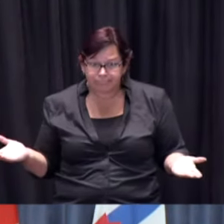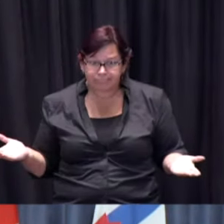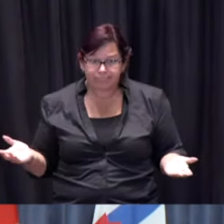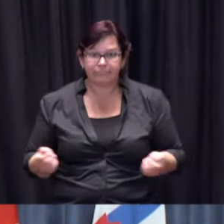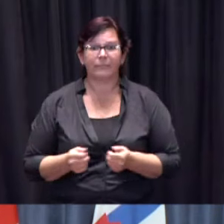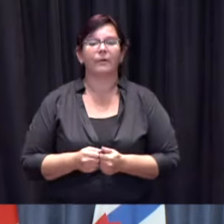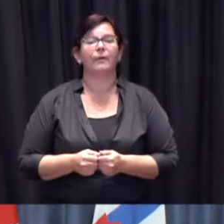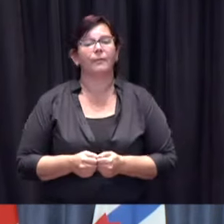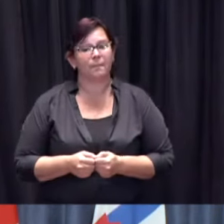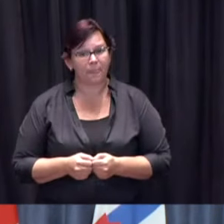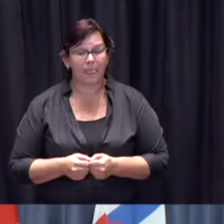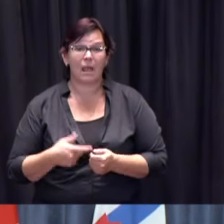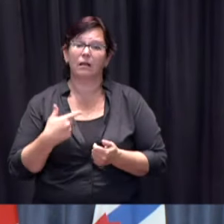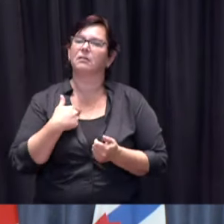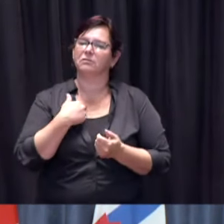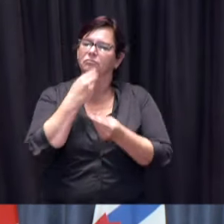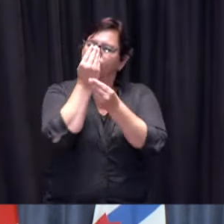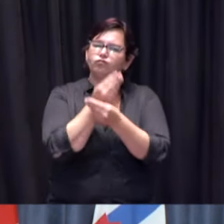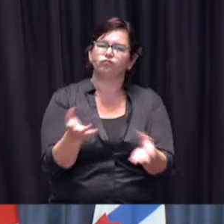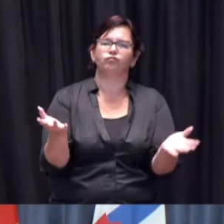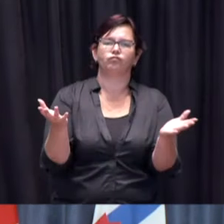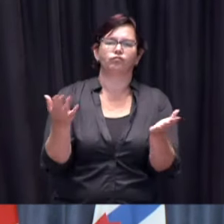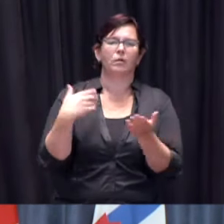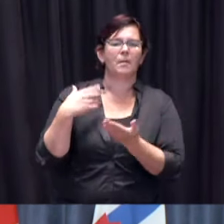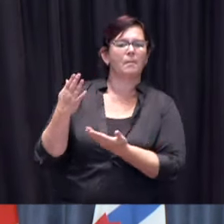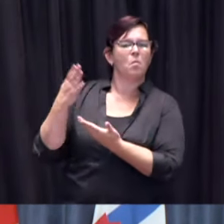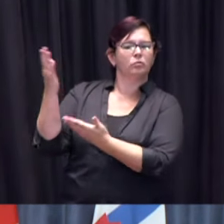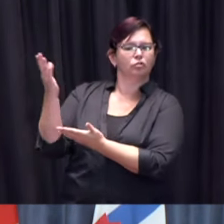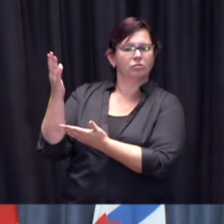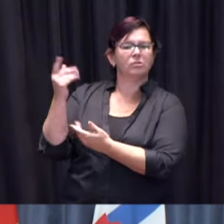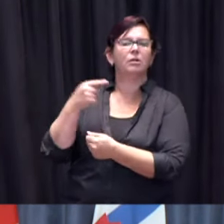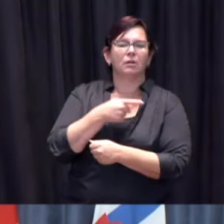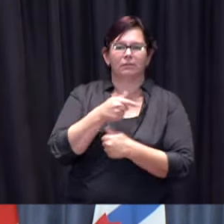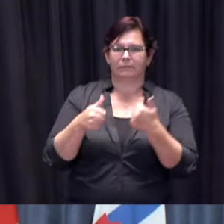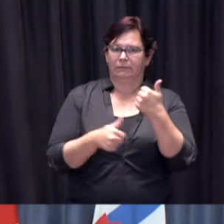by the Deputy Mayor Michael Thompson who's the chair of Economic Development because a lot of this of